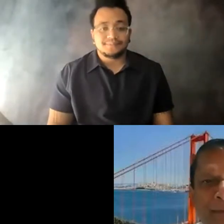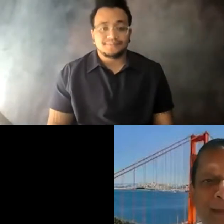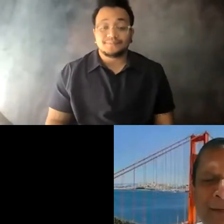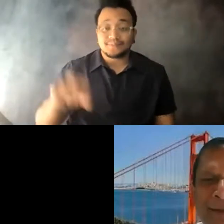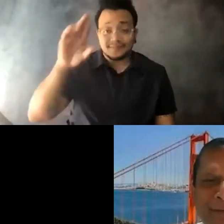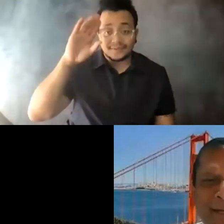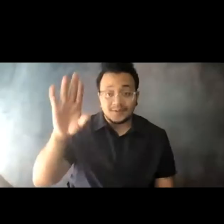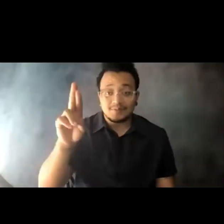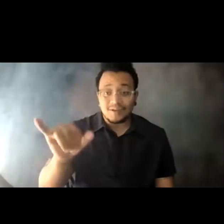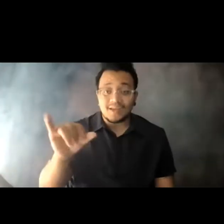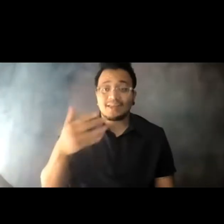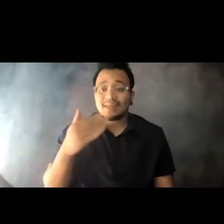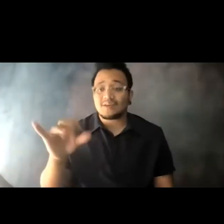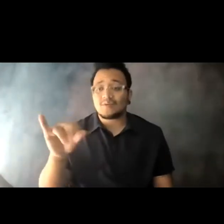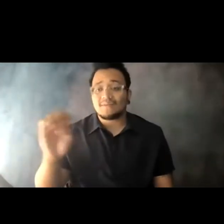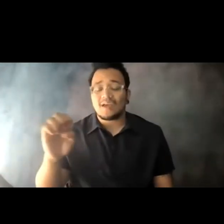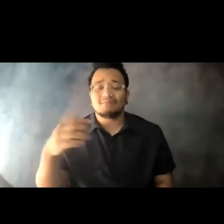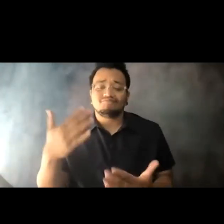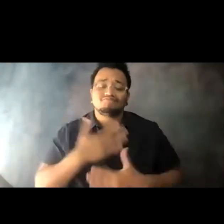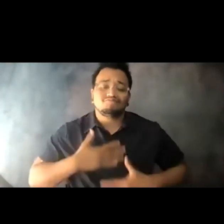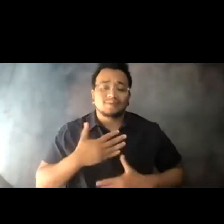Tellis. 14:08:15 >> RAY TELLIS: Thank you, Yvette, and it's good to be here with all of you.